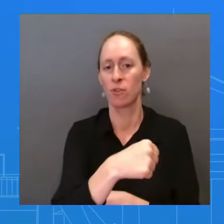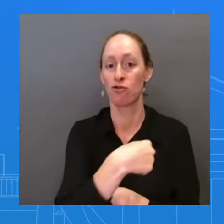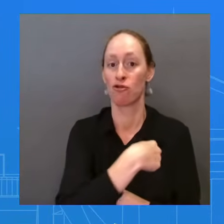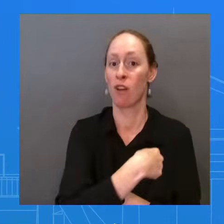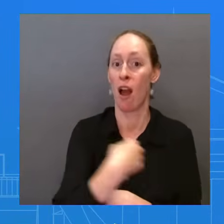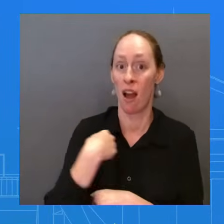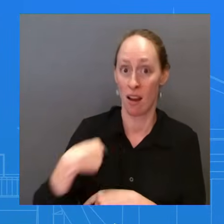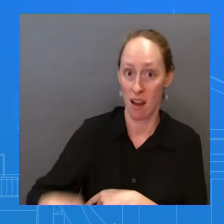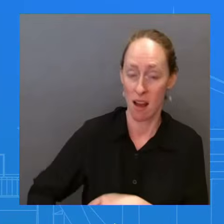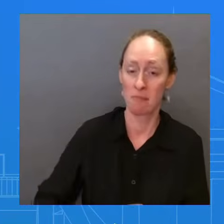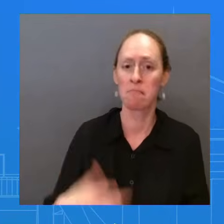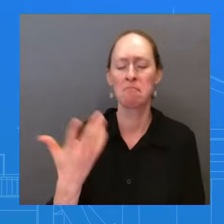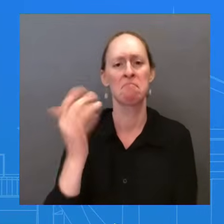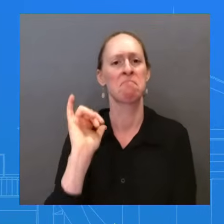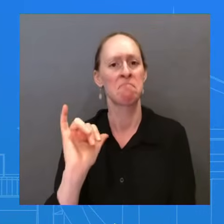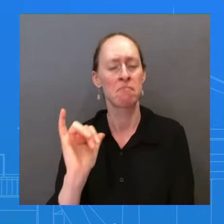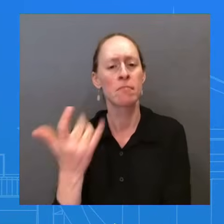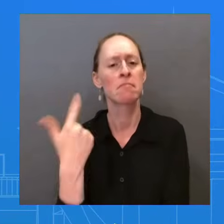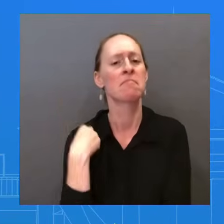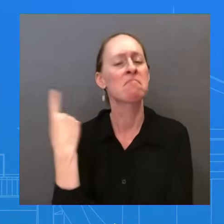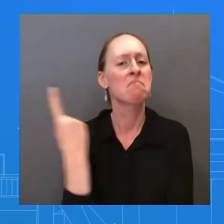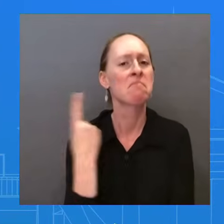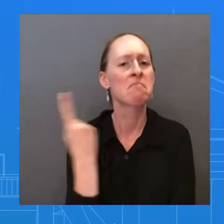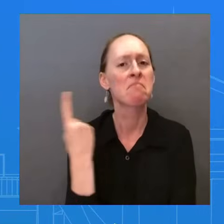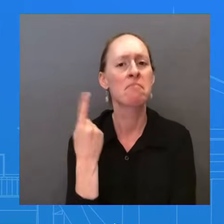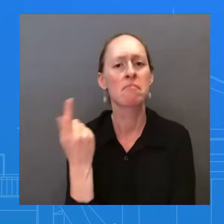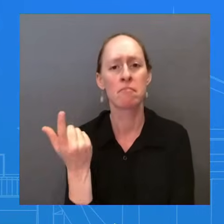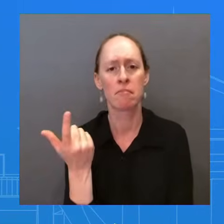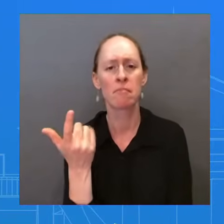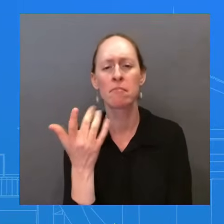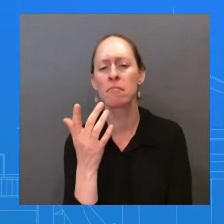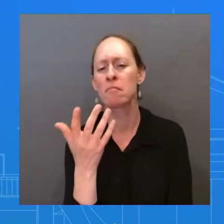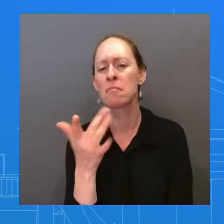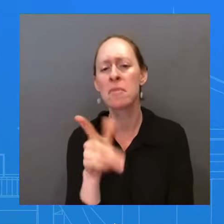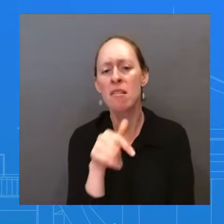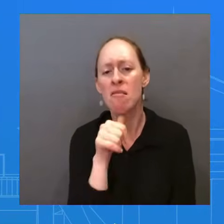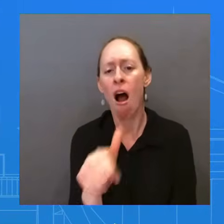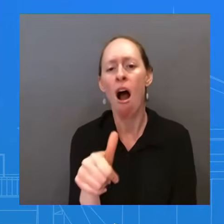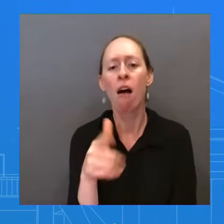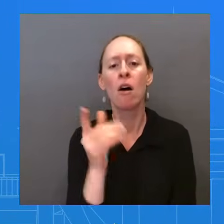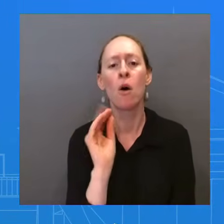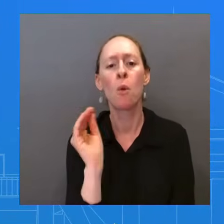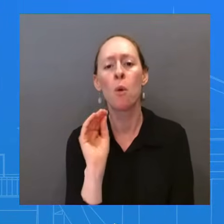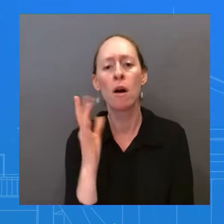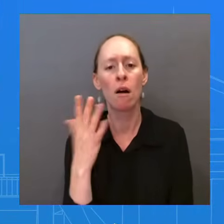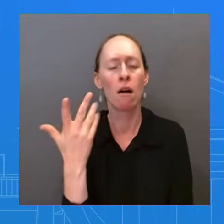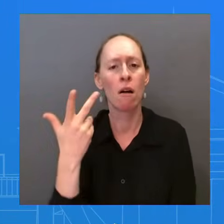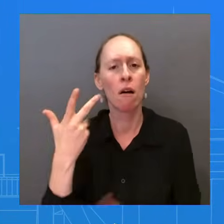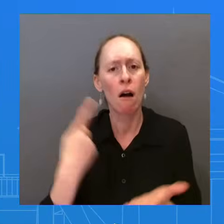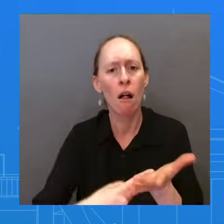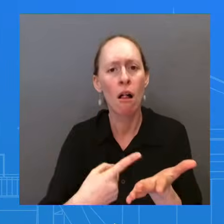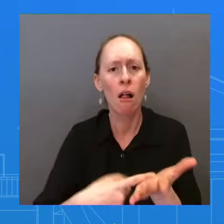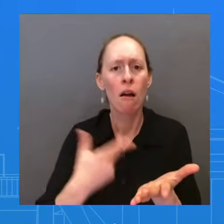they said they were going to do under the phase one trade deal. So, this level of representation in China right now, does that send a bad message that there will be